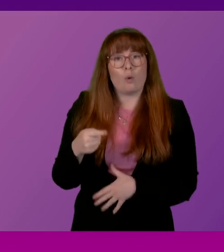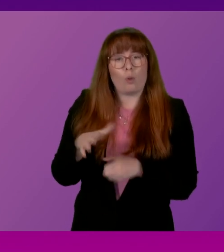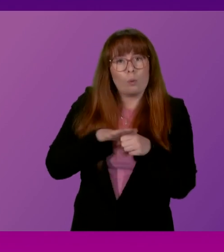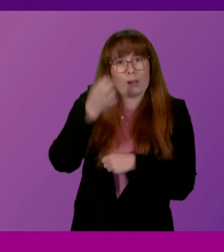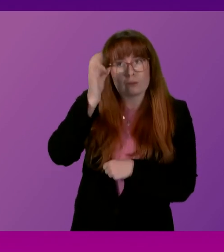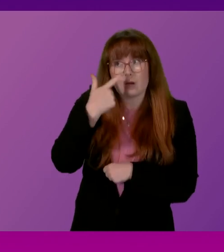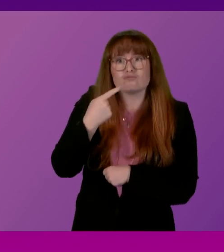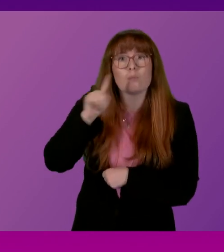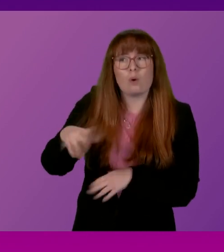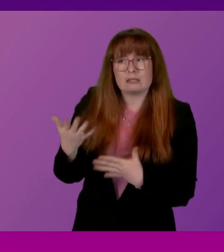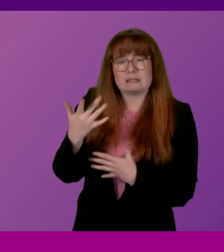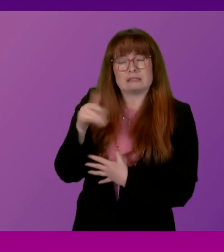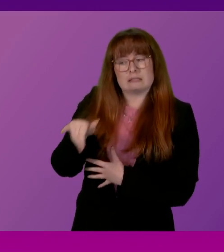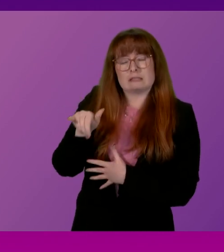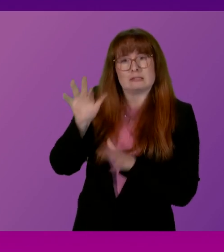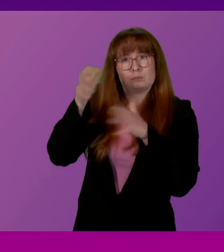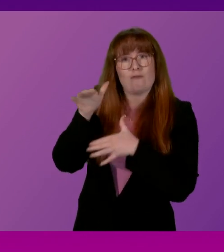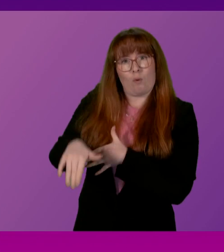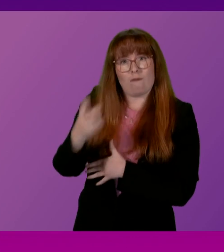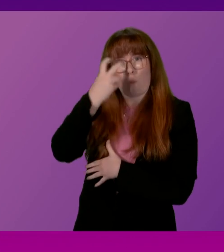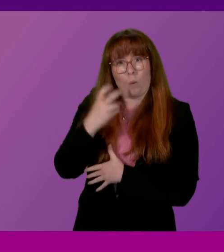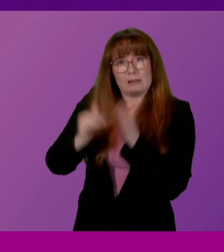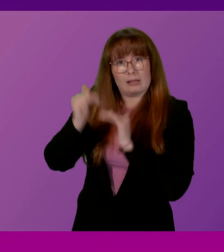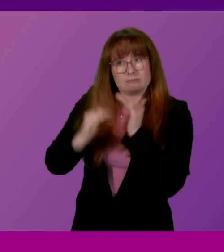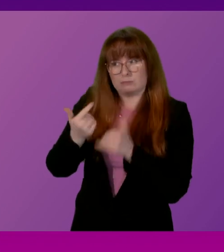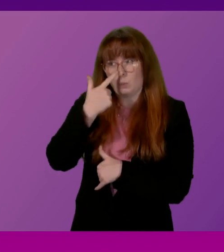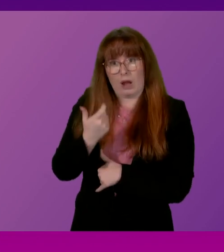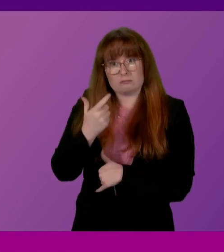council any concerns that they have about derelict buildings that do not seem secure.